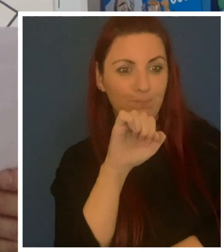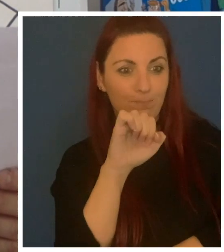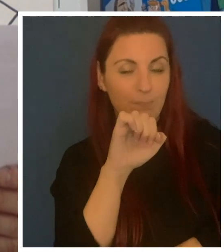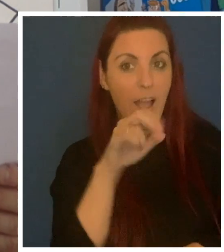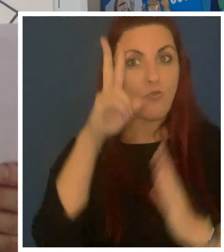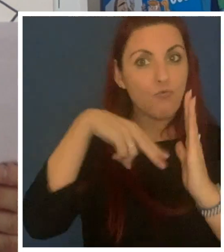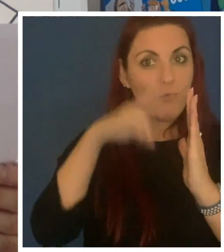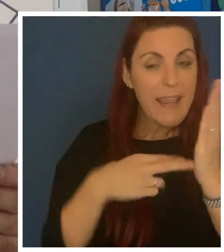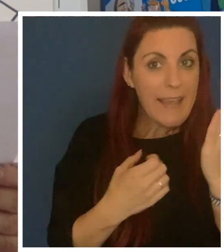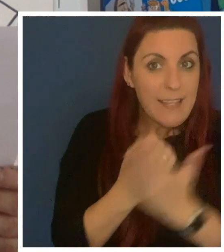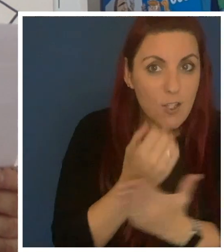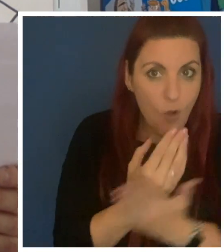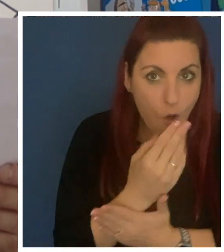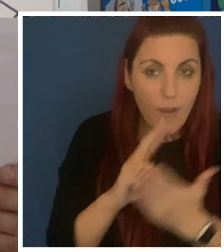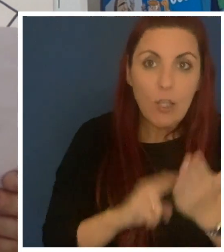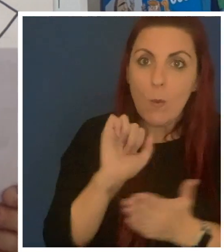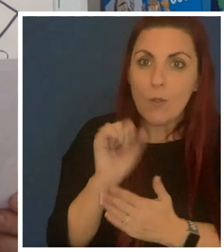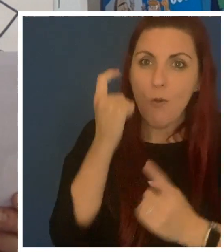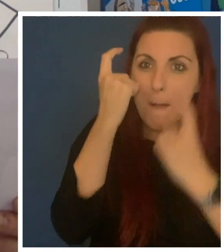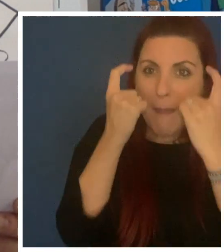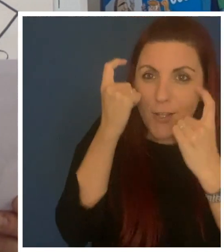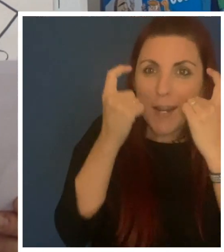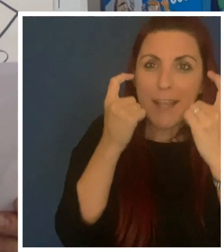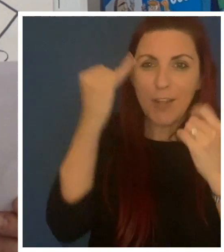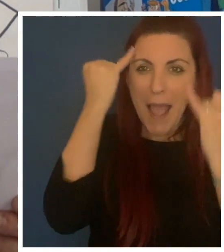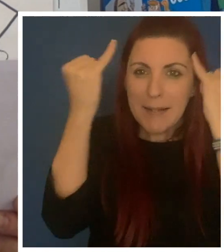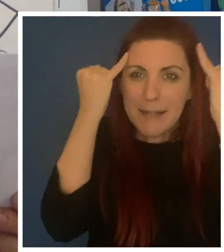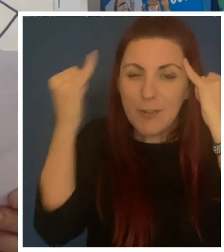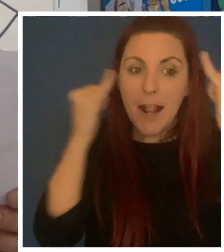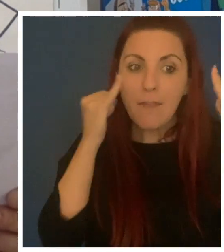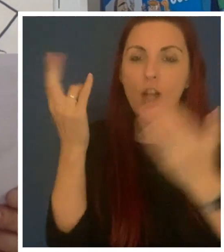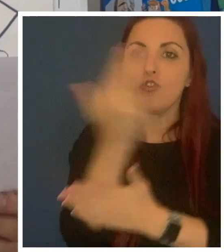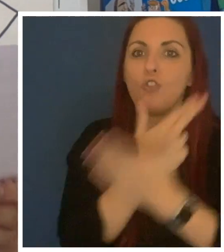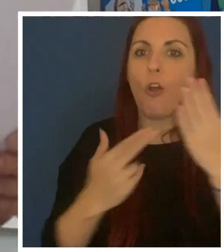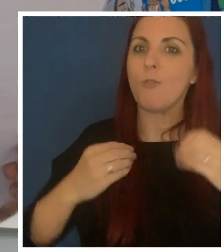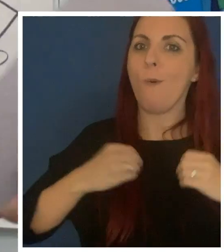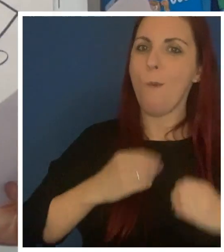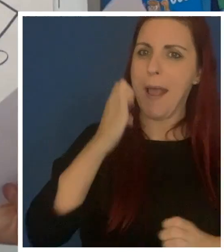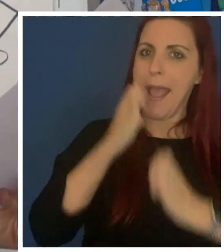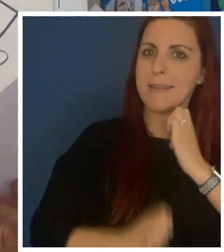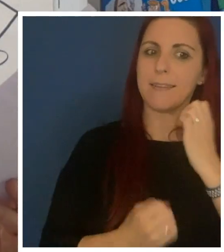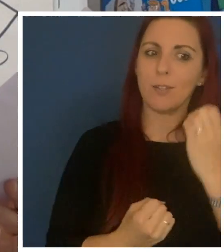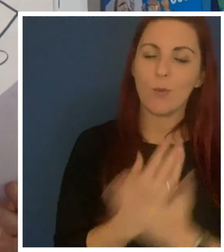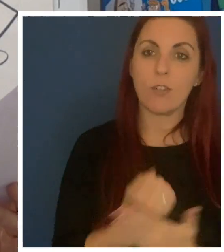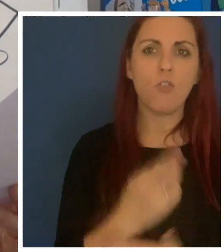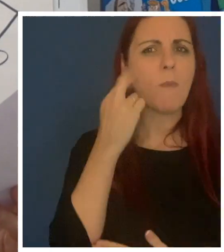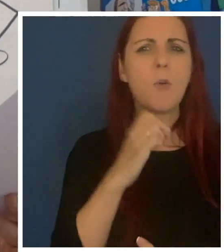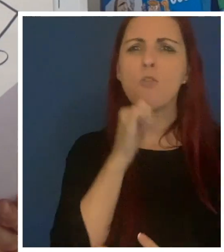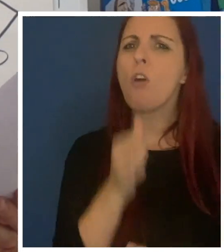your imagination and creativity draw in your very own ending. So remember, there's no right way or wrong way to do it.